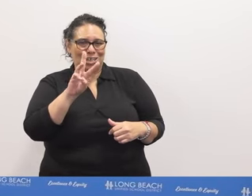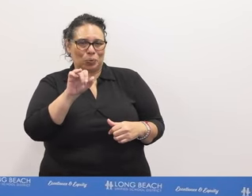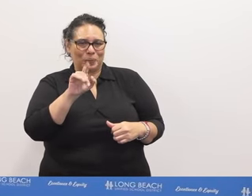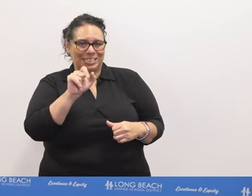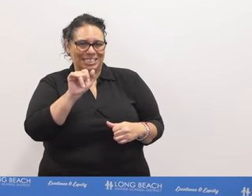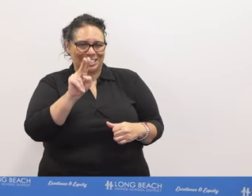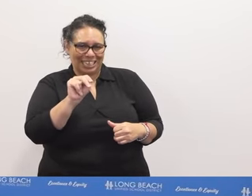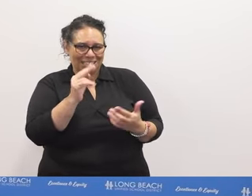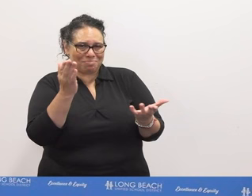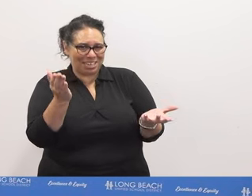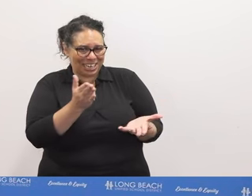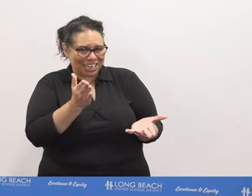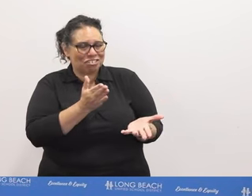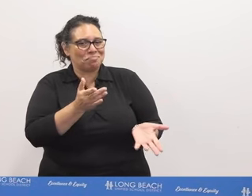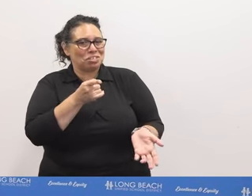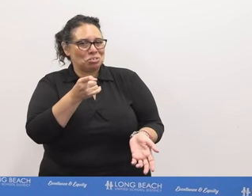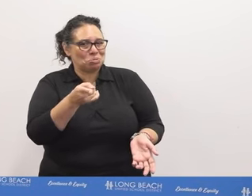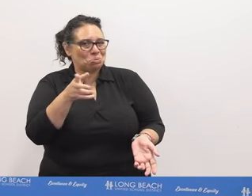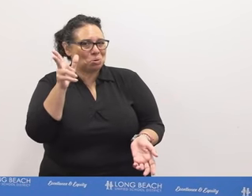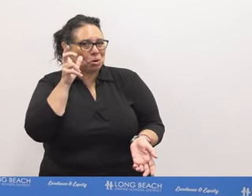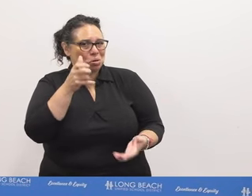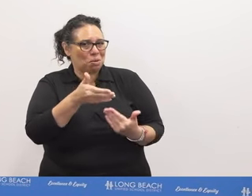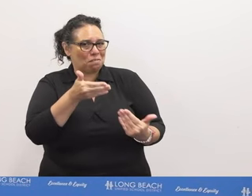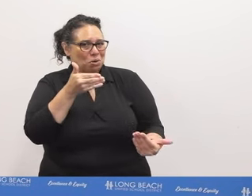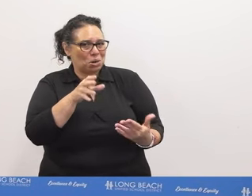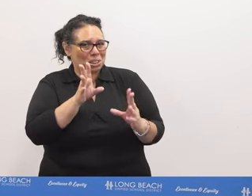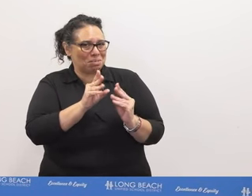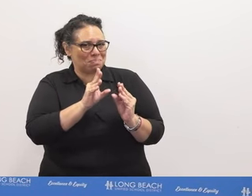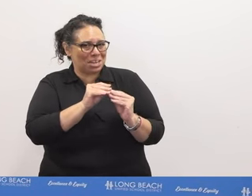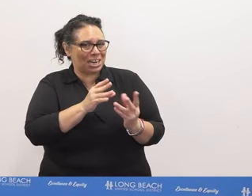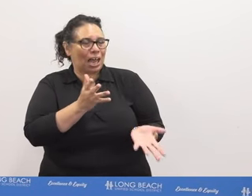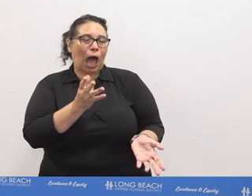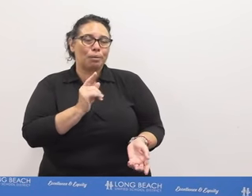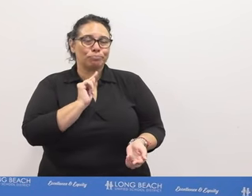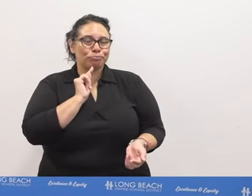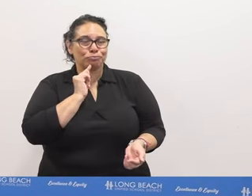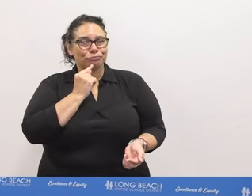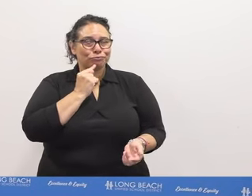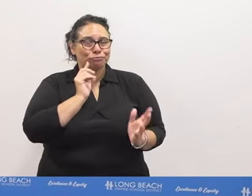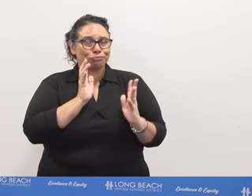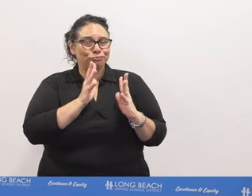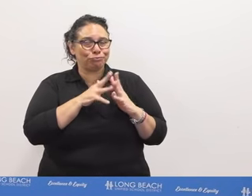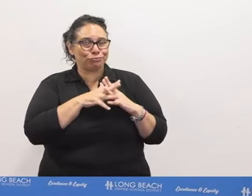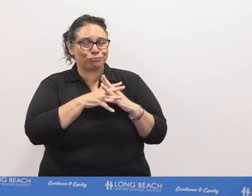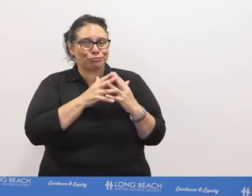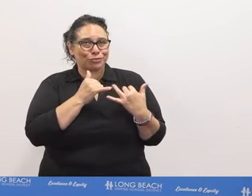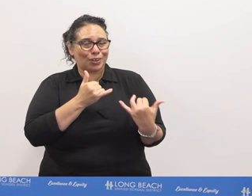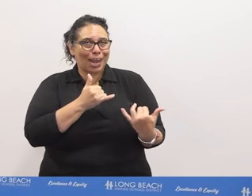As you guys probably heard before the meeting started, I'm a little bitter about football right now. My football team is underperforming